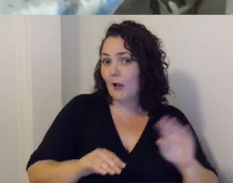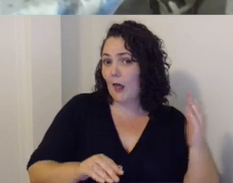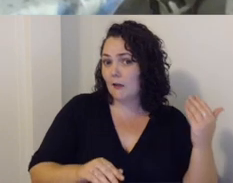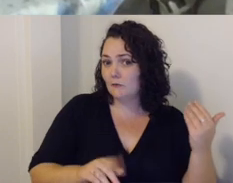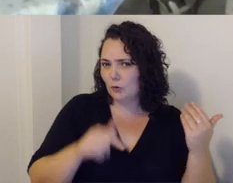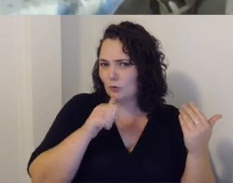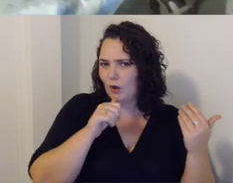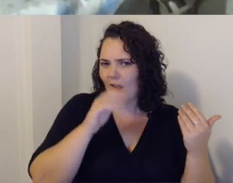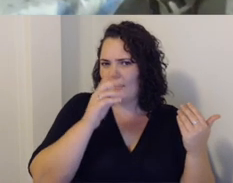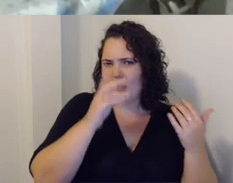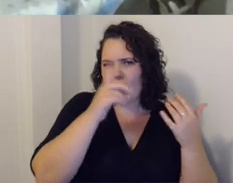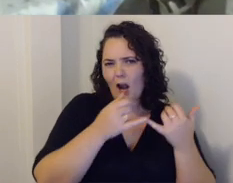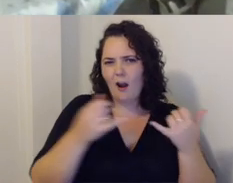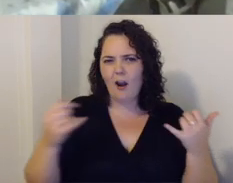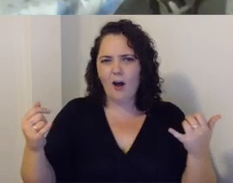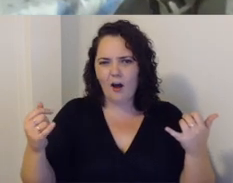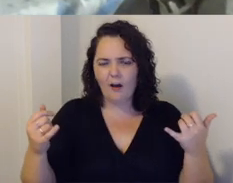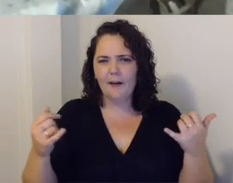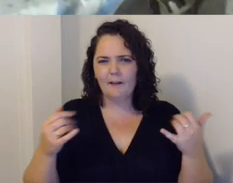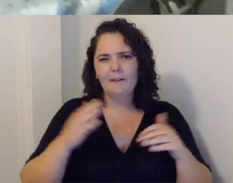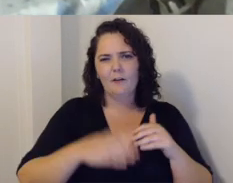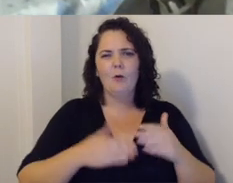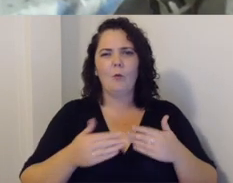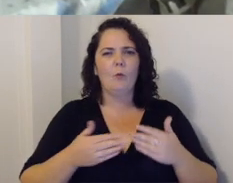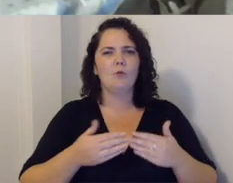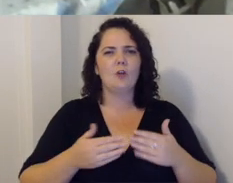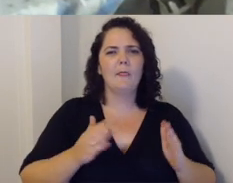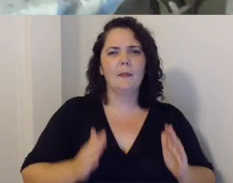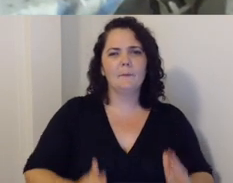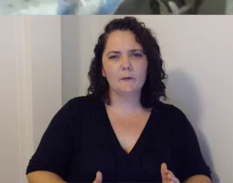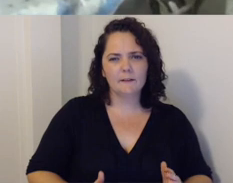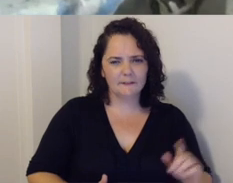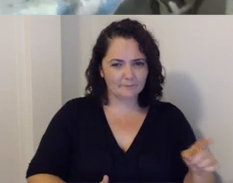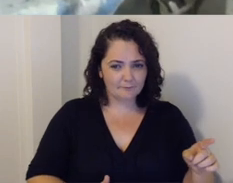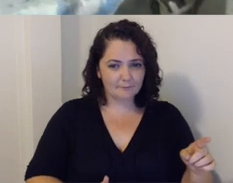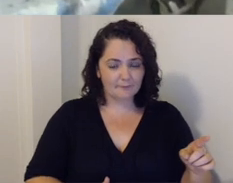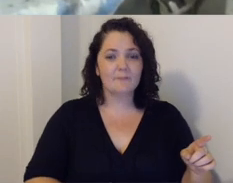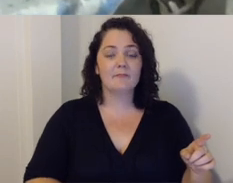we used to do foreshortening to try to organize the bodies but even though you we refer to those